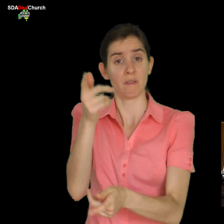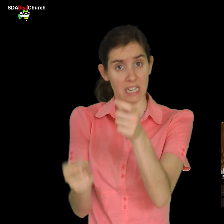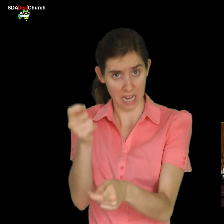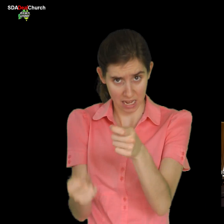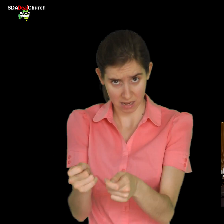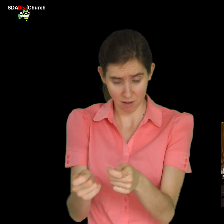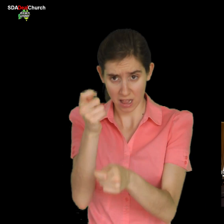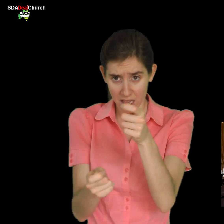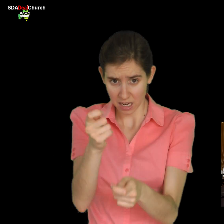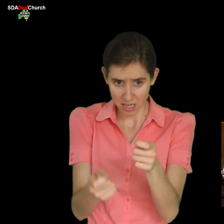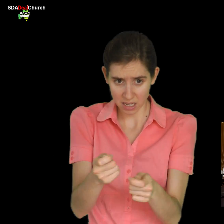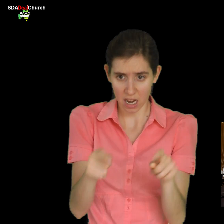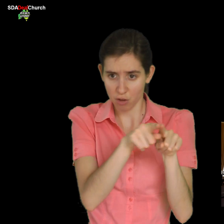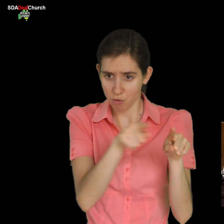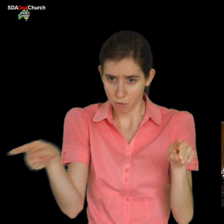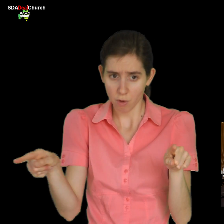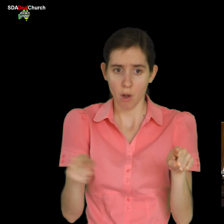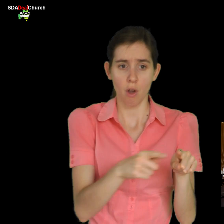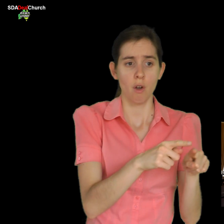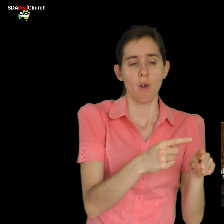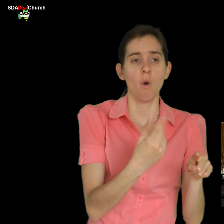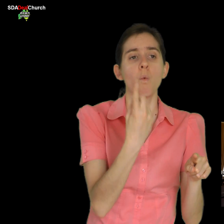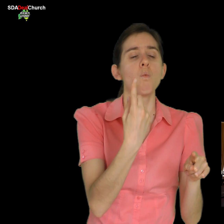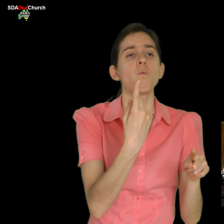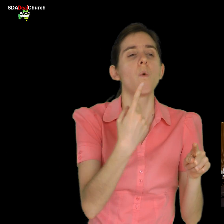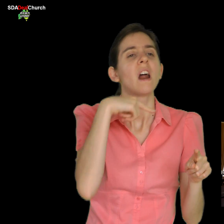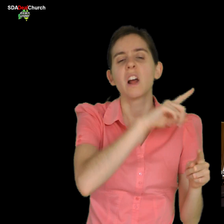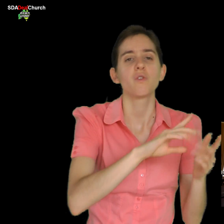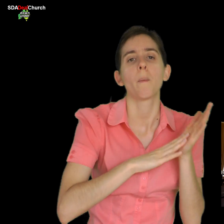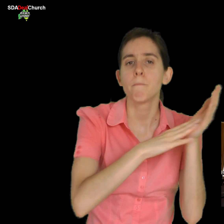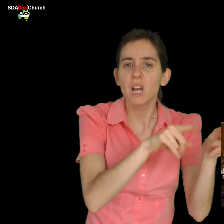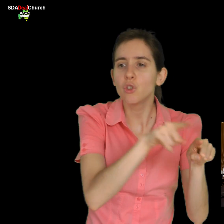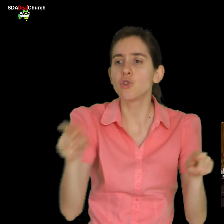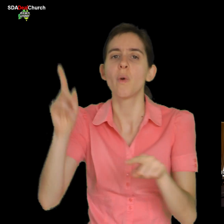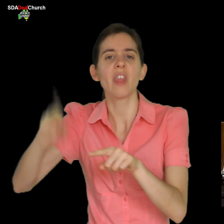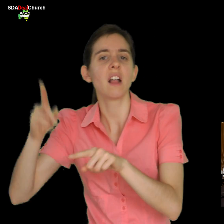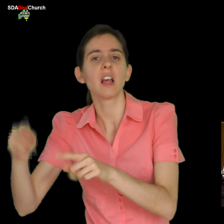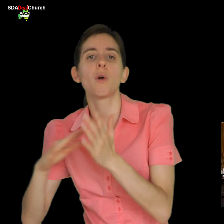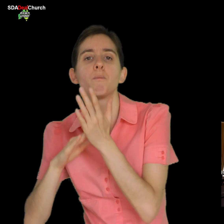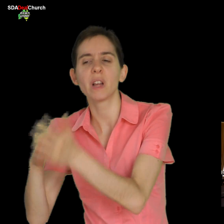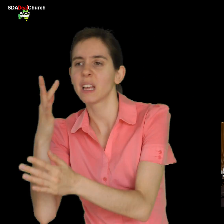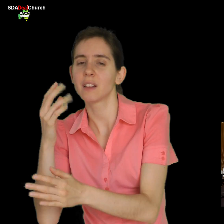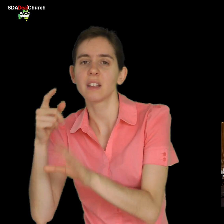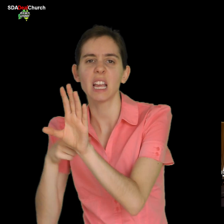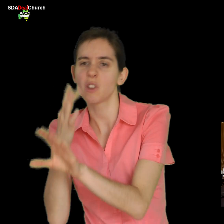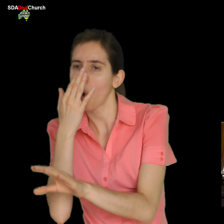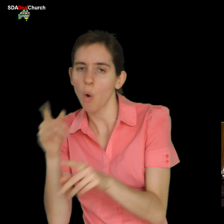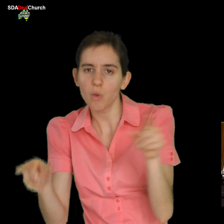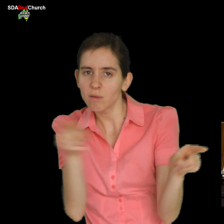ages ranging from hundreds of millions to thousands of millions of years. If